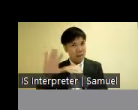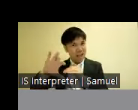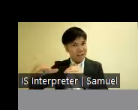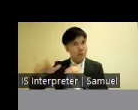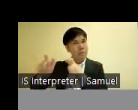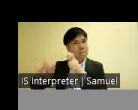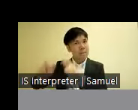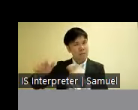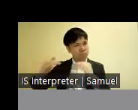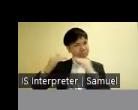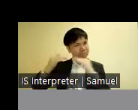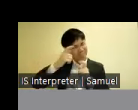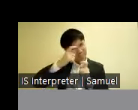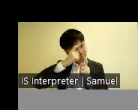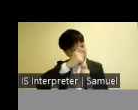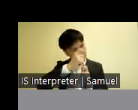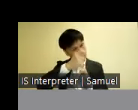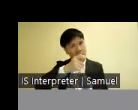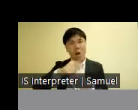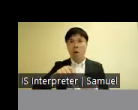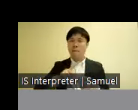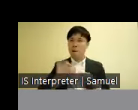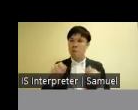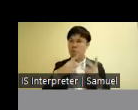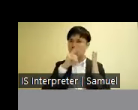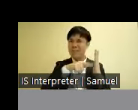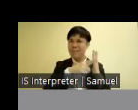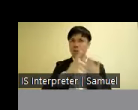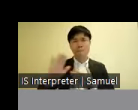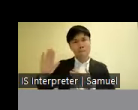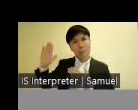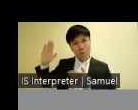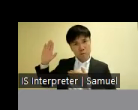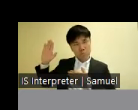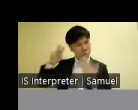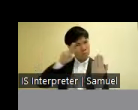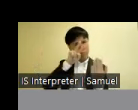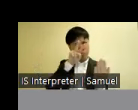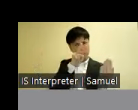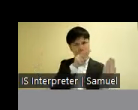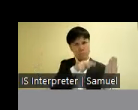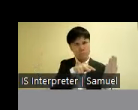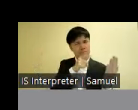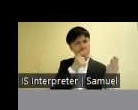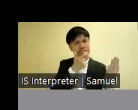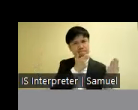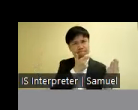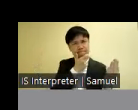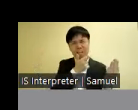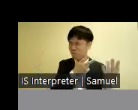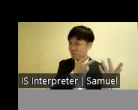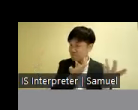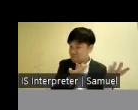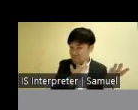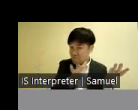If we wait more in the pledge, we could see there was, a monitoring of the disability